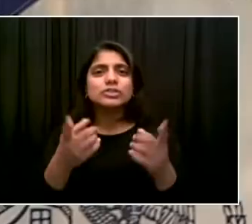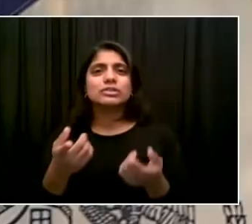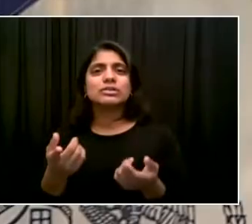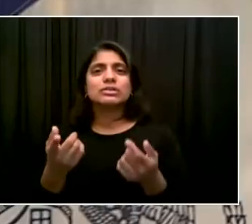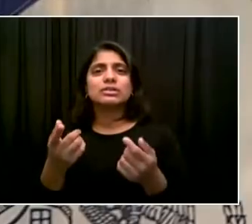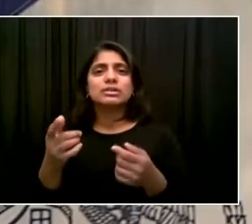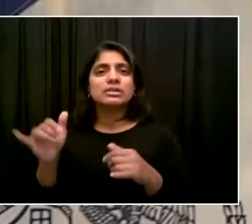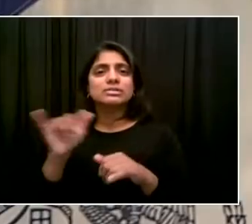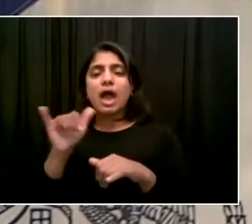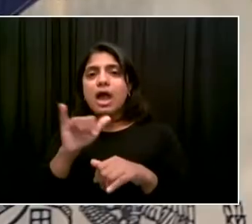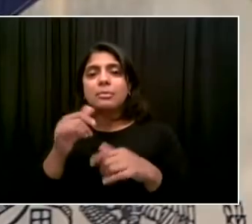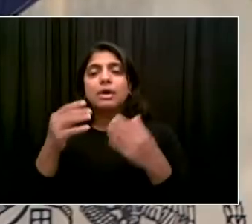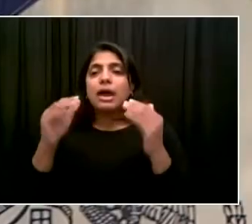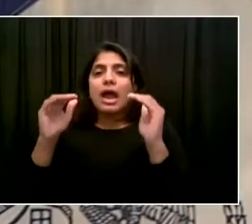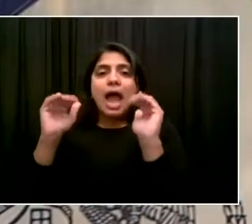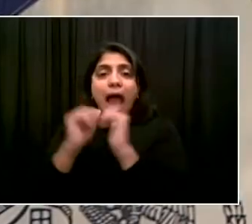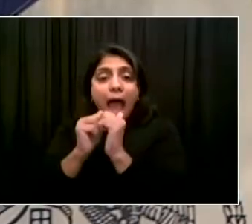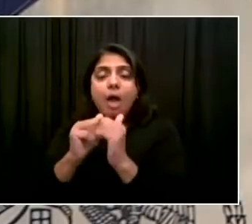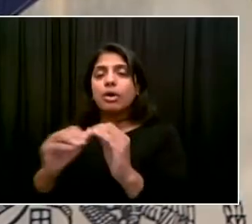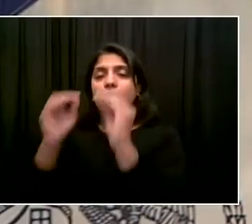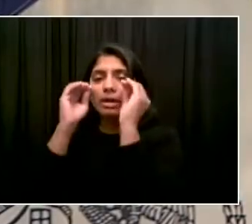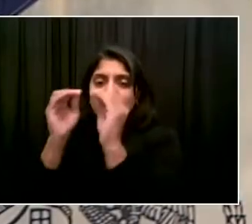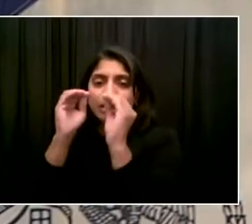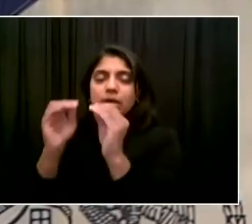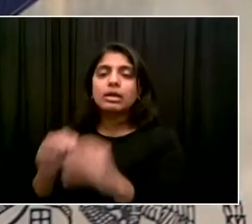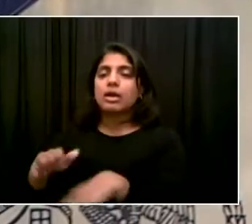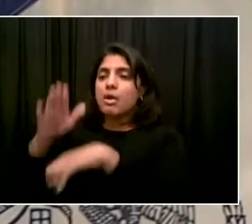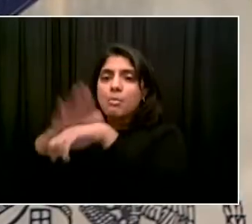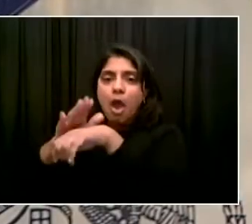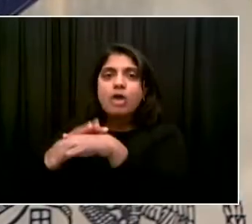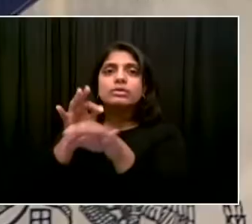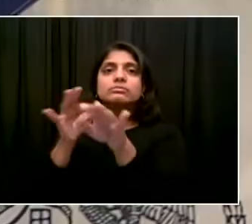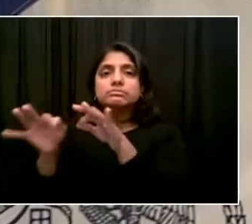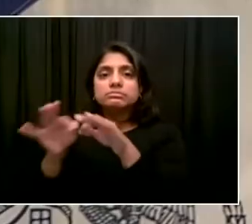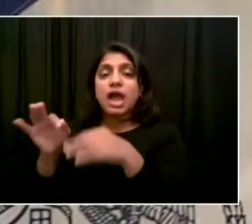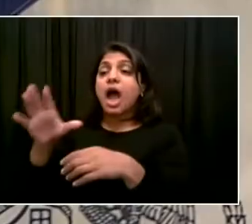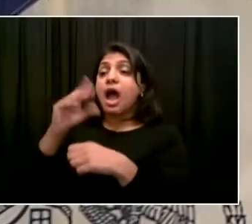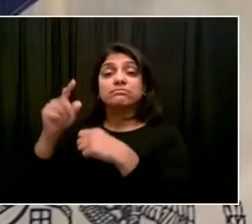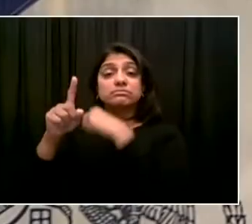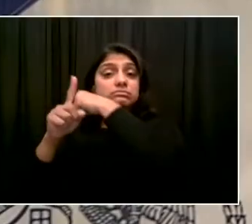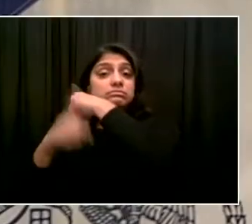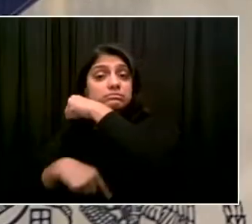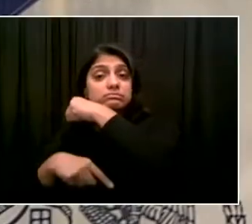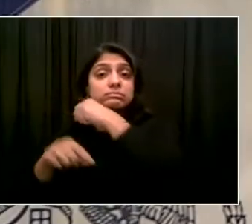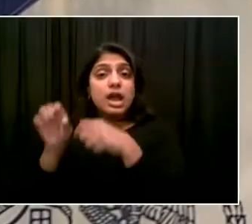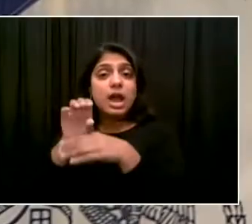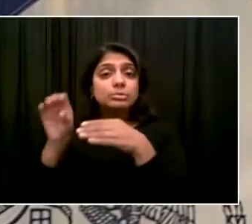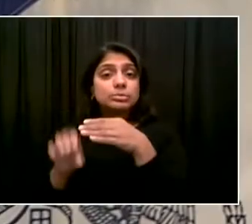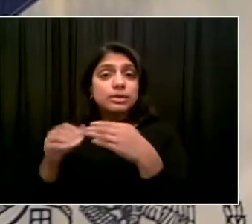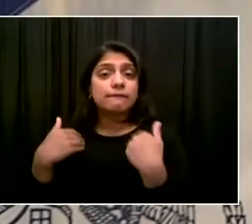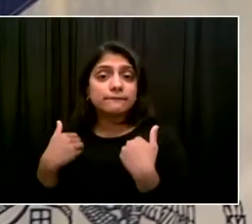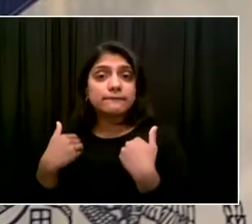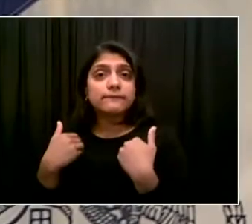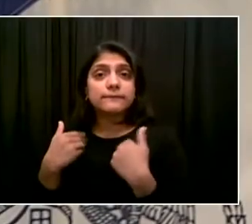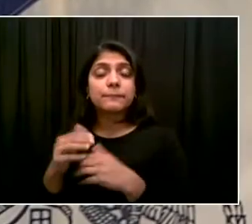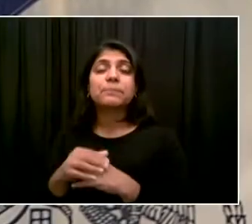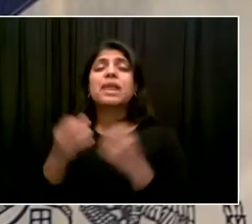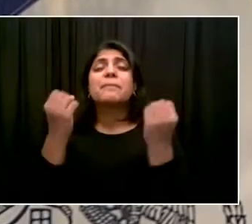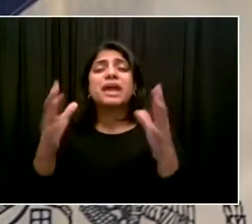DIDN'T HAVE TO DO A LOT OF PENALTIES BECSEAU WE SAW THE PROBLEM WITH